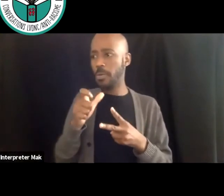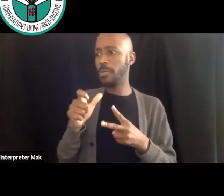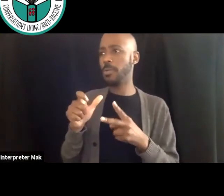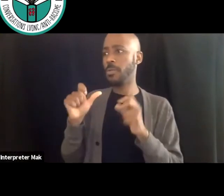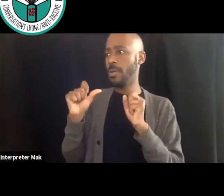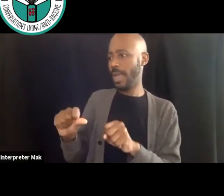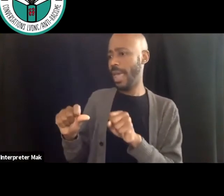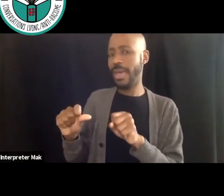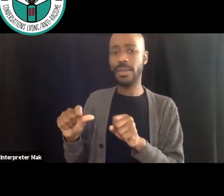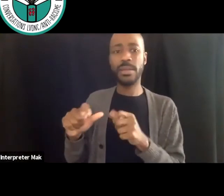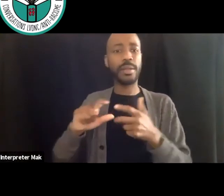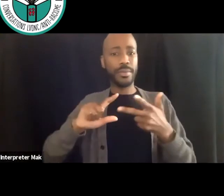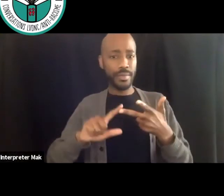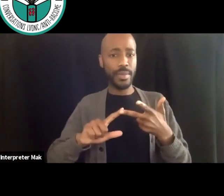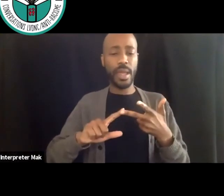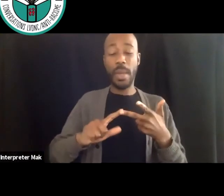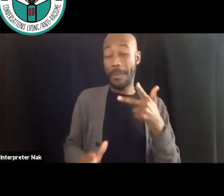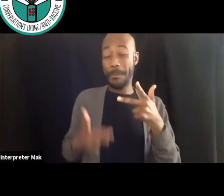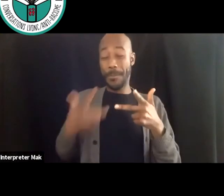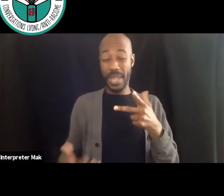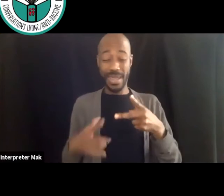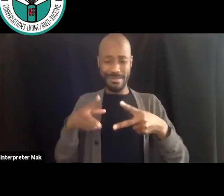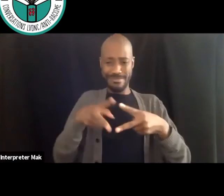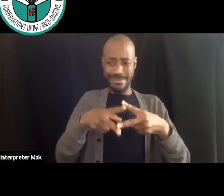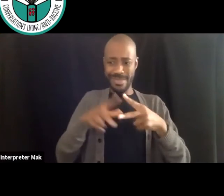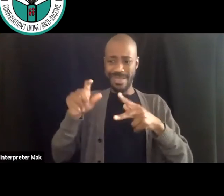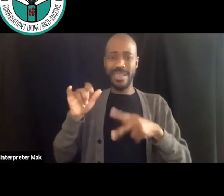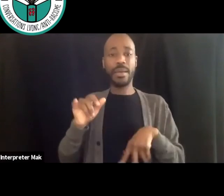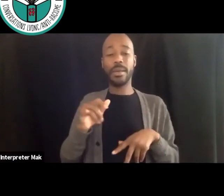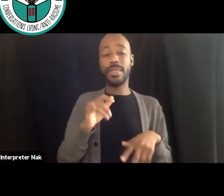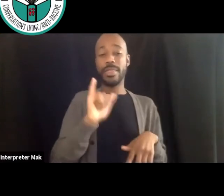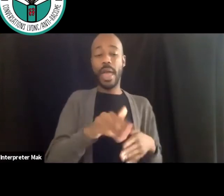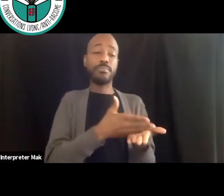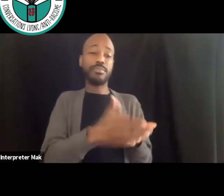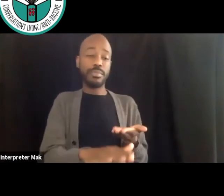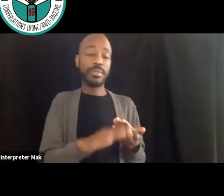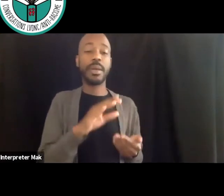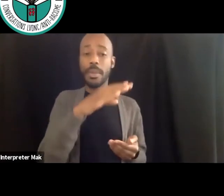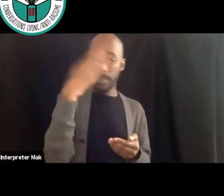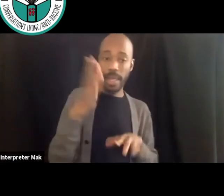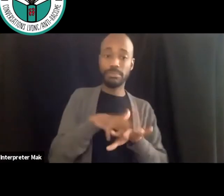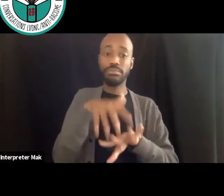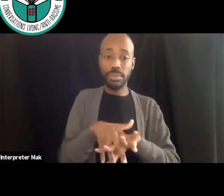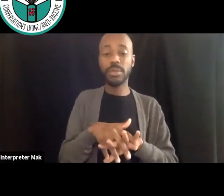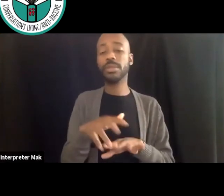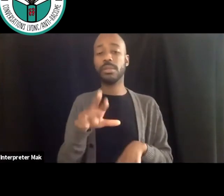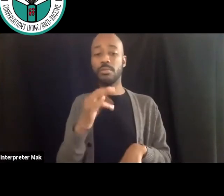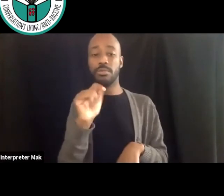and that usually, and most often excluded black indigenous and racialized leaders who brought new ways